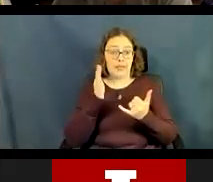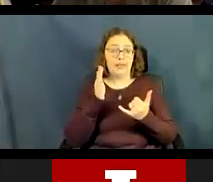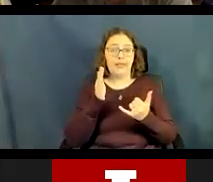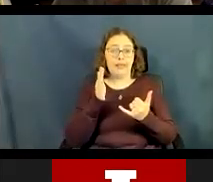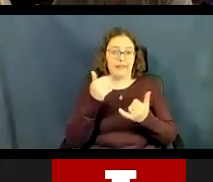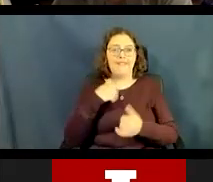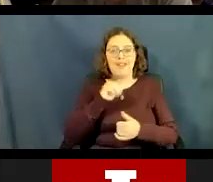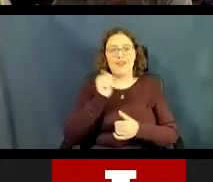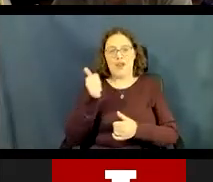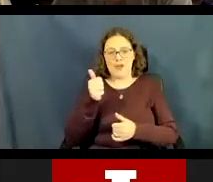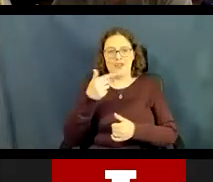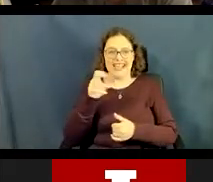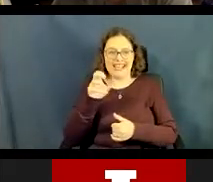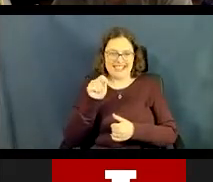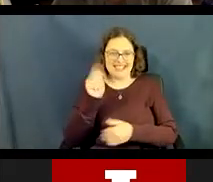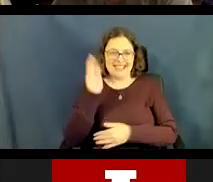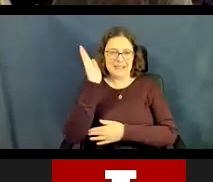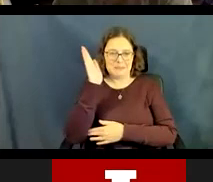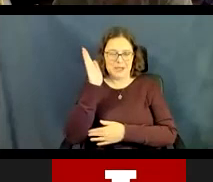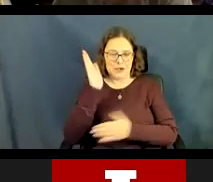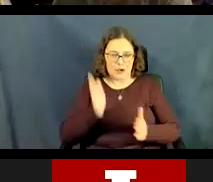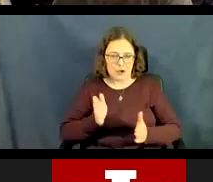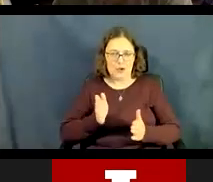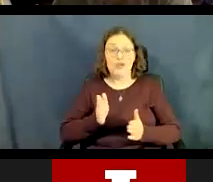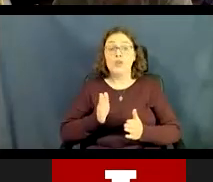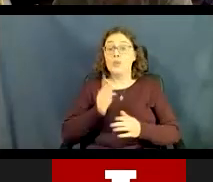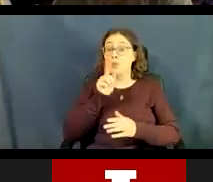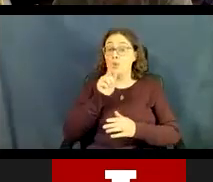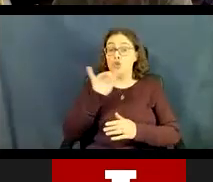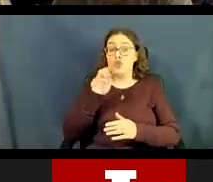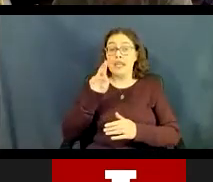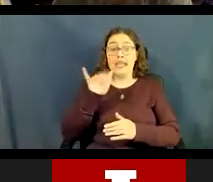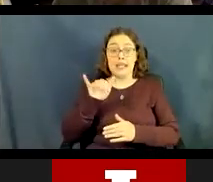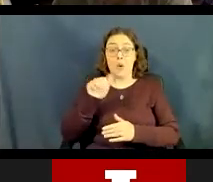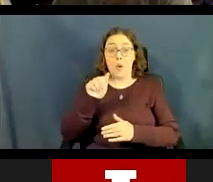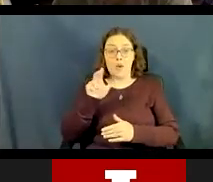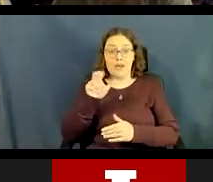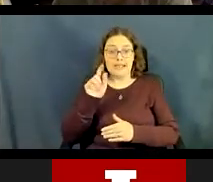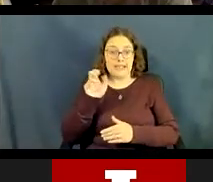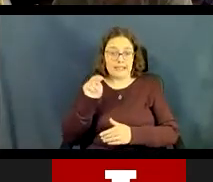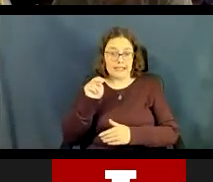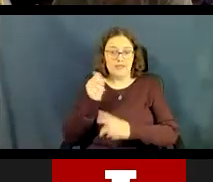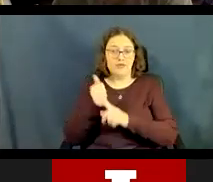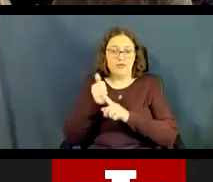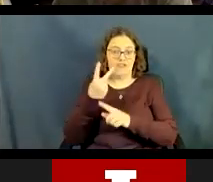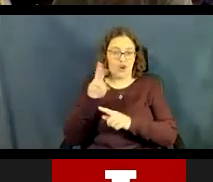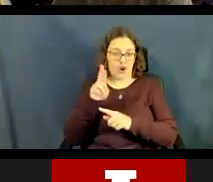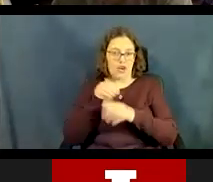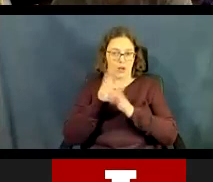today we are going to hear from Jenny Austin, a VR counselor and she shares perspectives